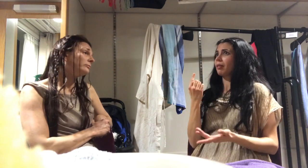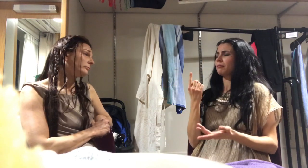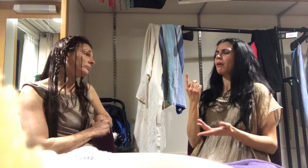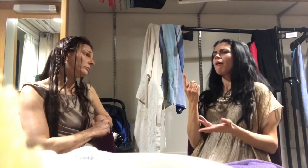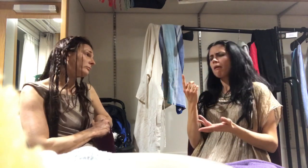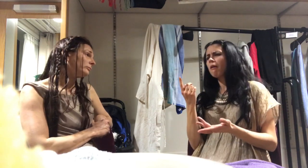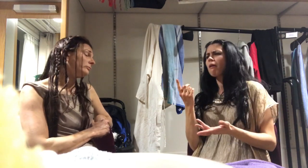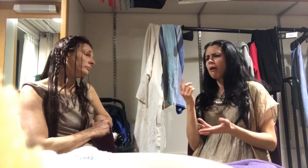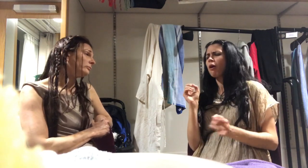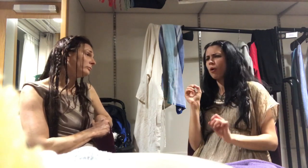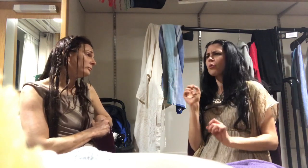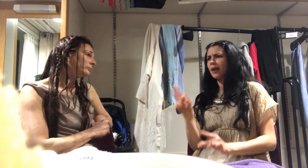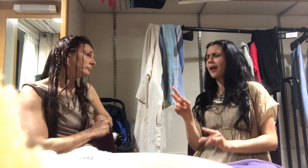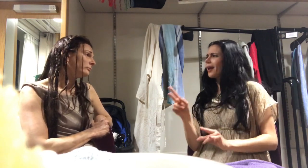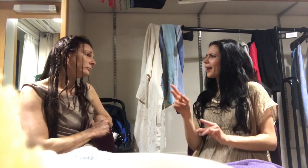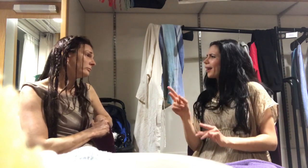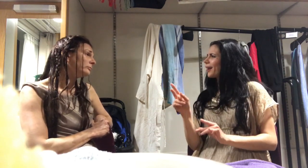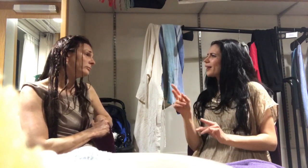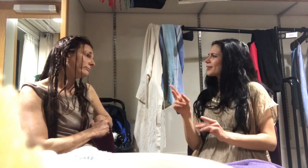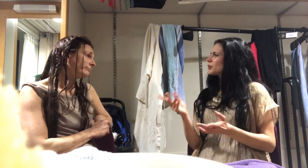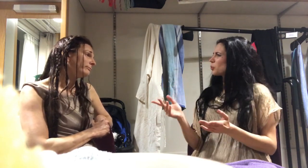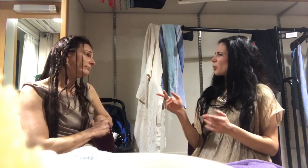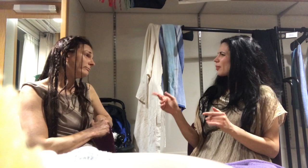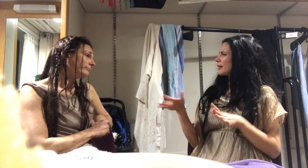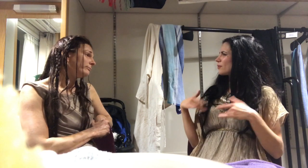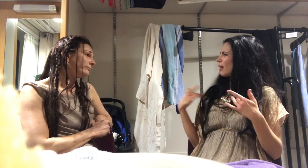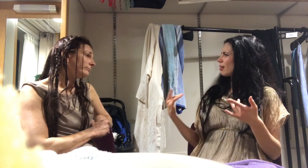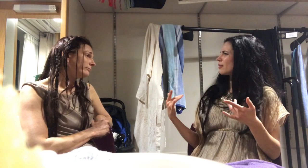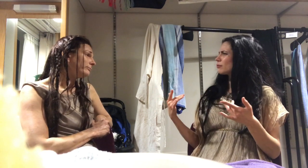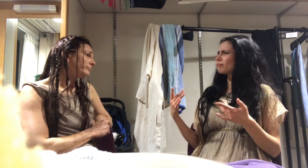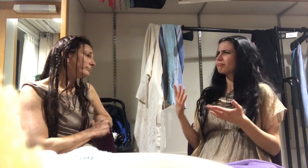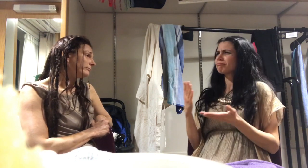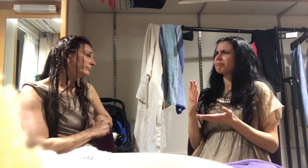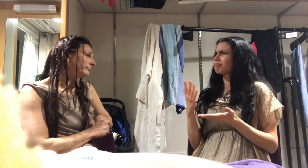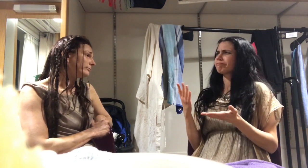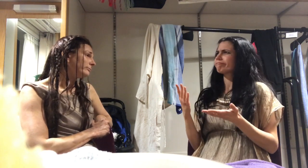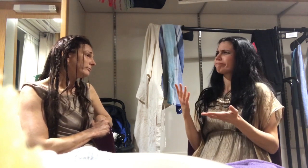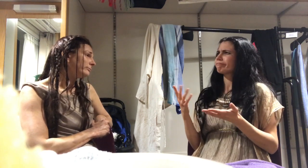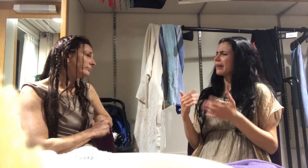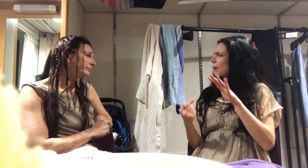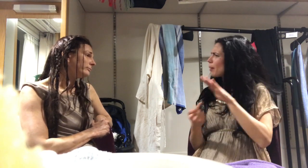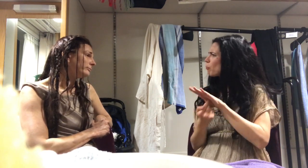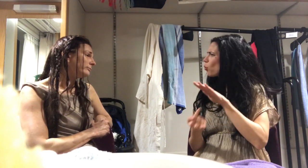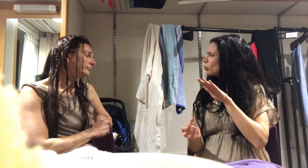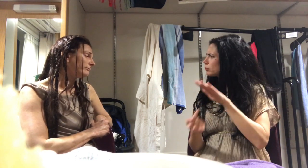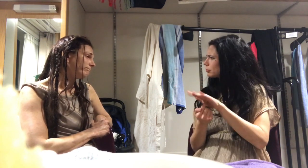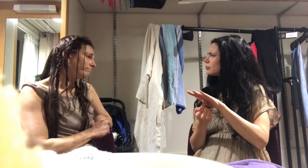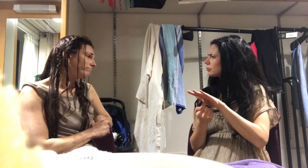People will listen and say, 'oh ok...' And that has felt, important.